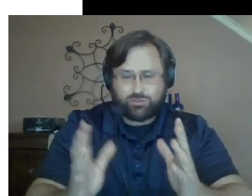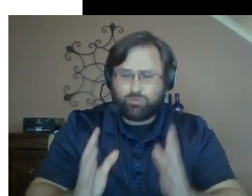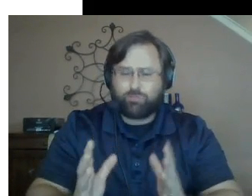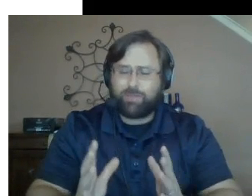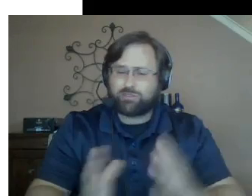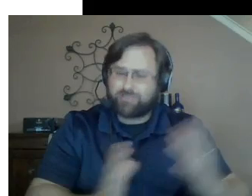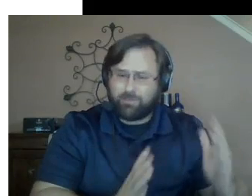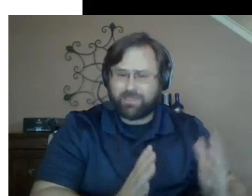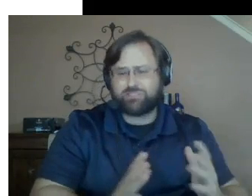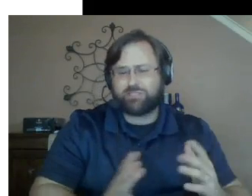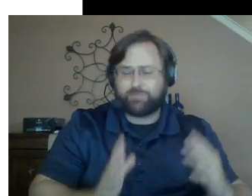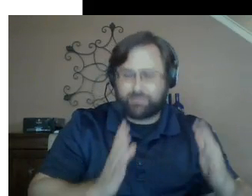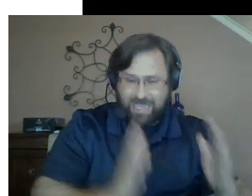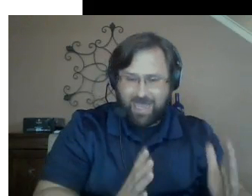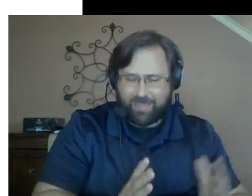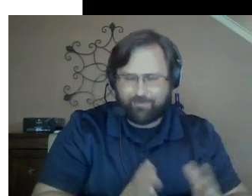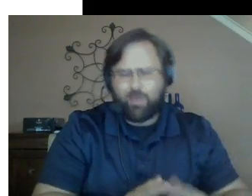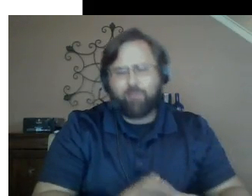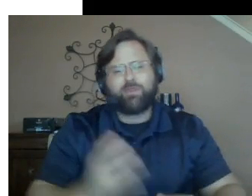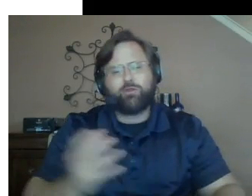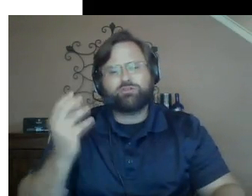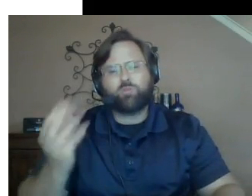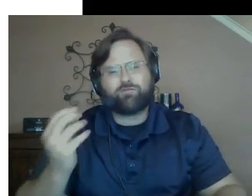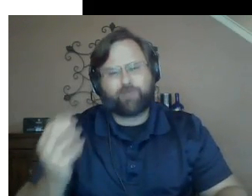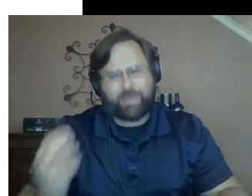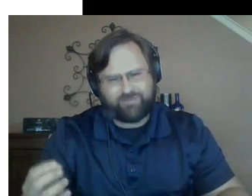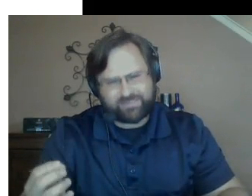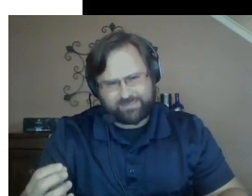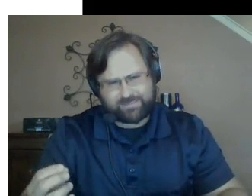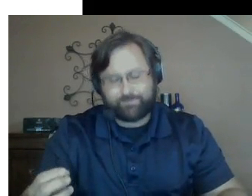do bear some relationship to time but that are used more for emphasis